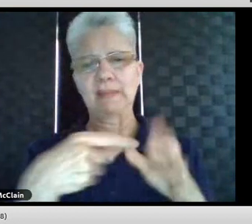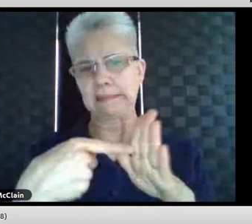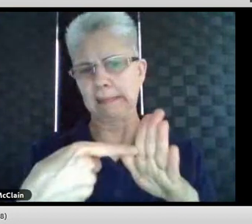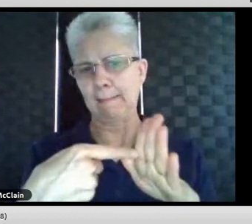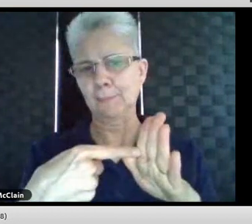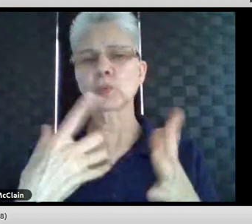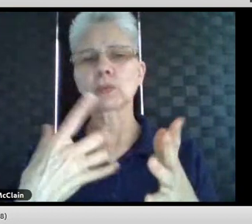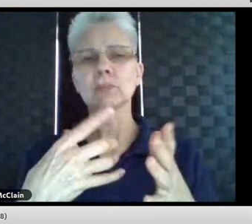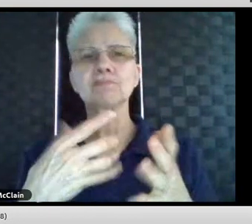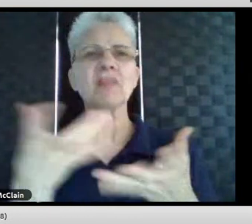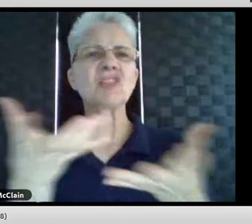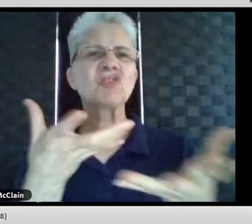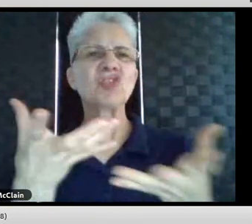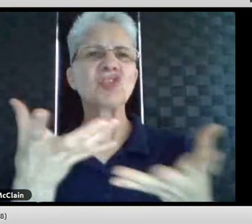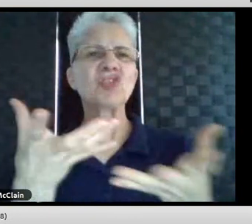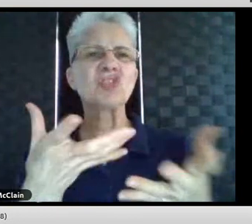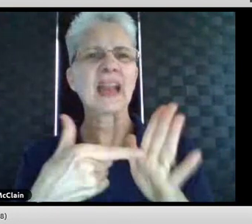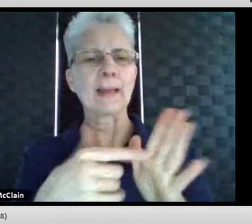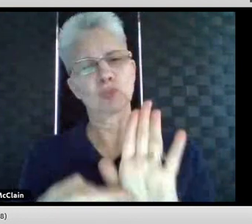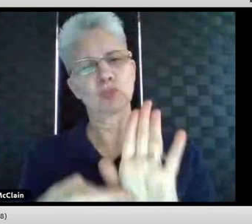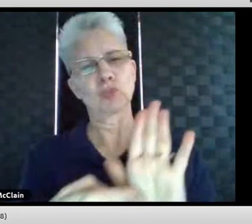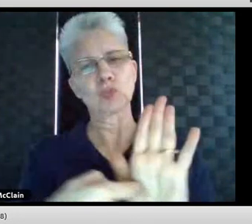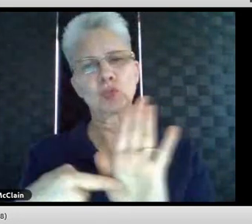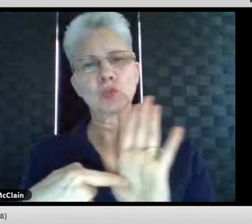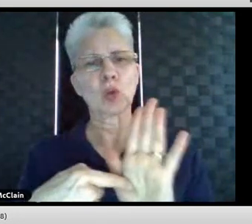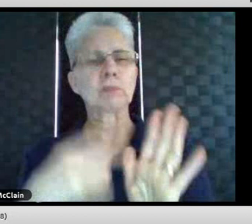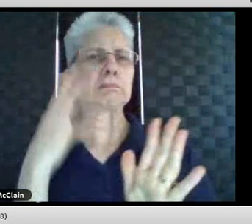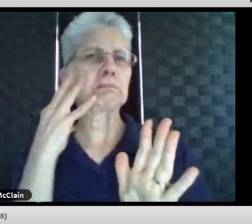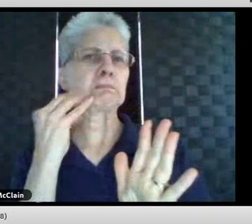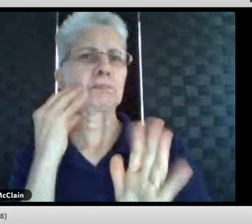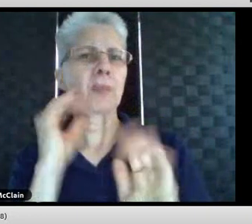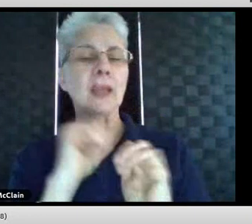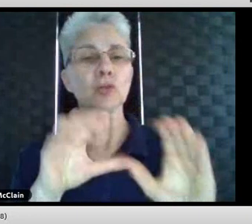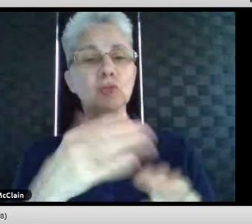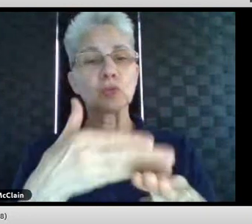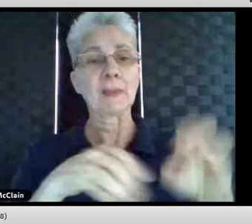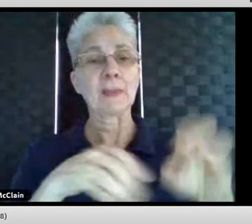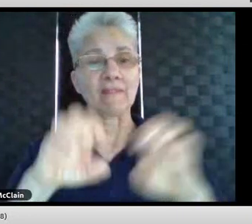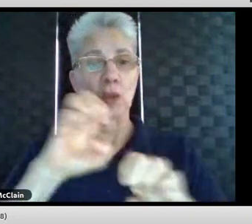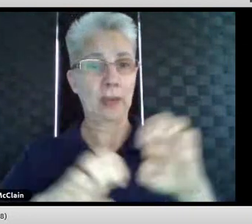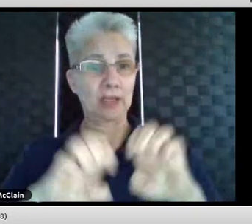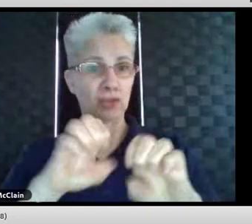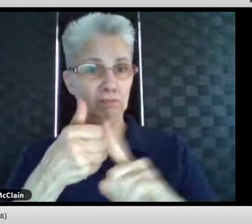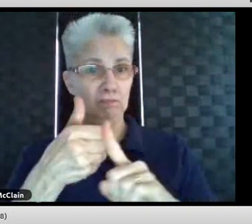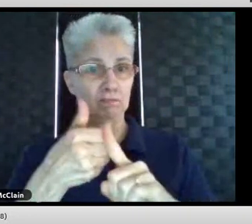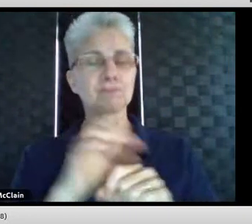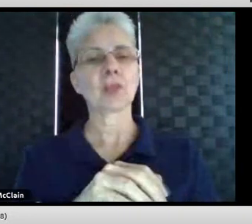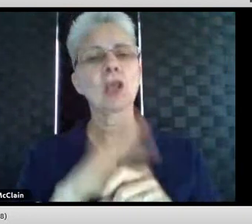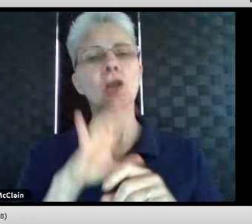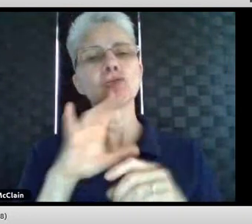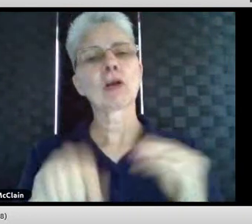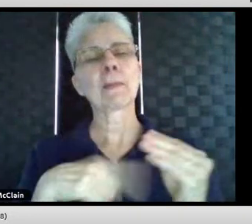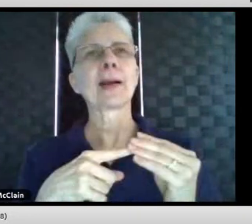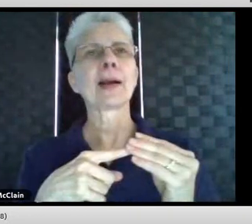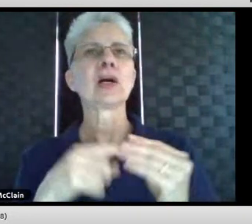It's a chat example to kind of get you on the flavor of how you can do some evaluations. We'll talk about digital reference,